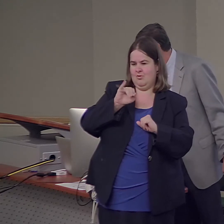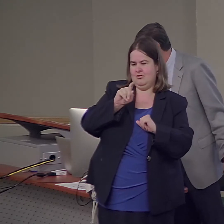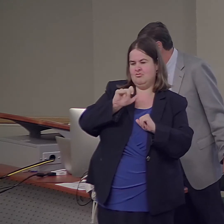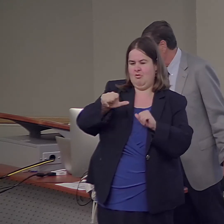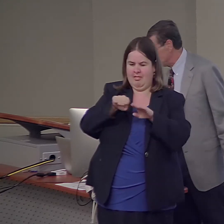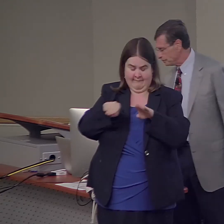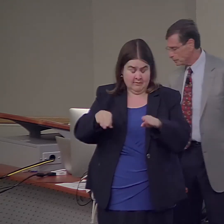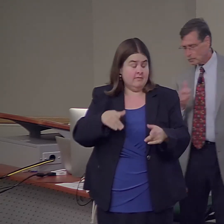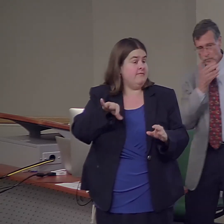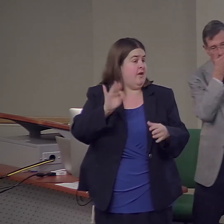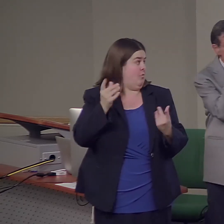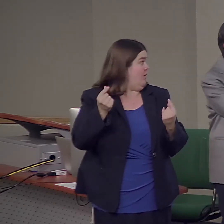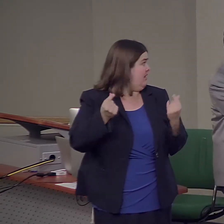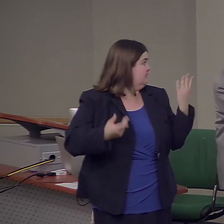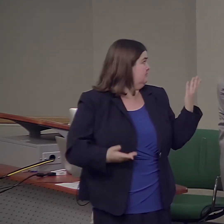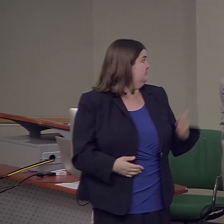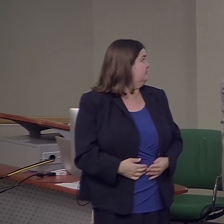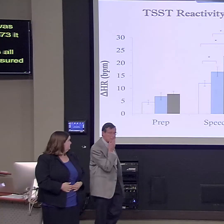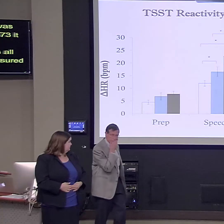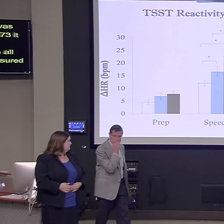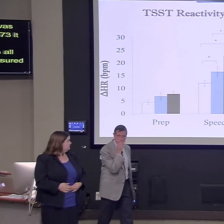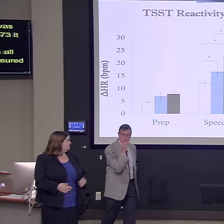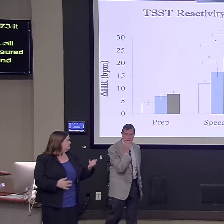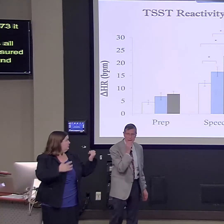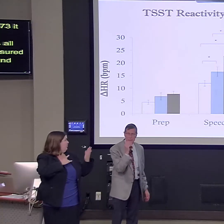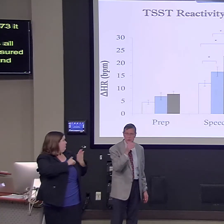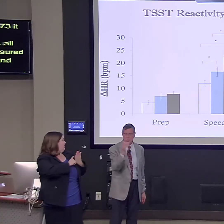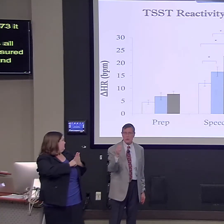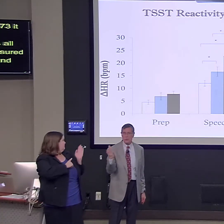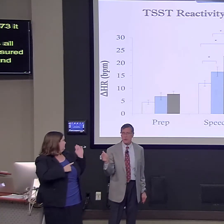Here is what we found, here is heart rate I'll show you